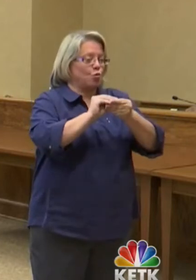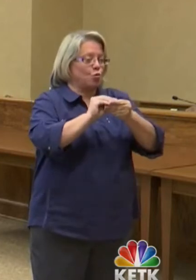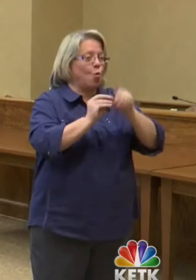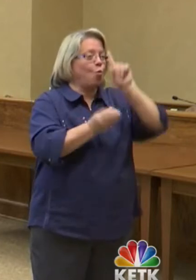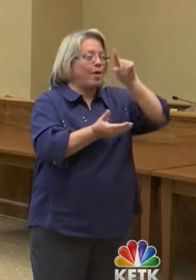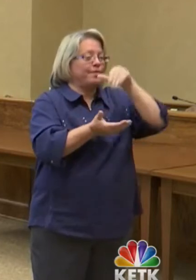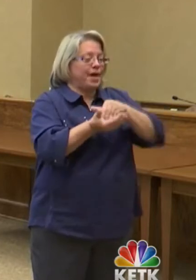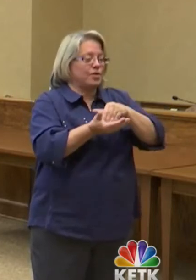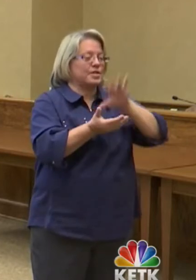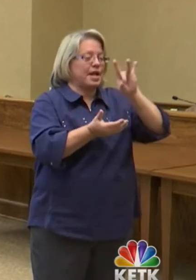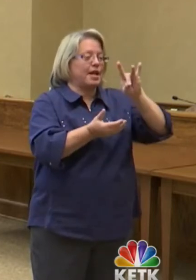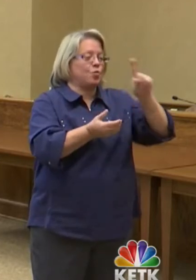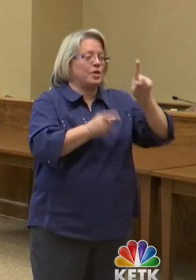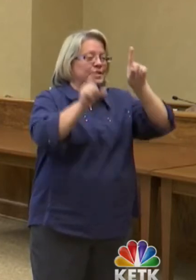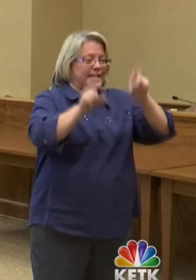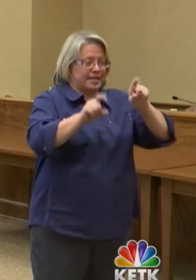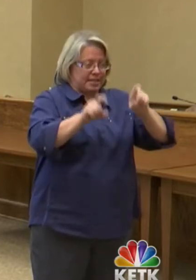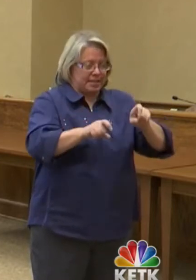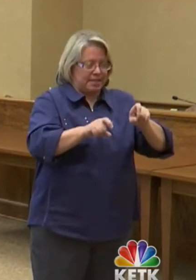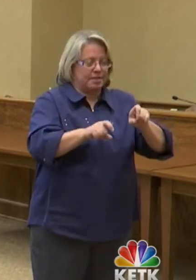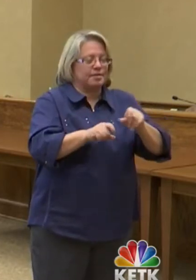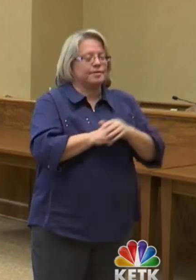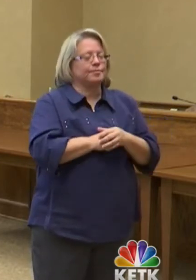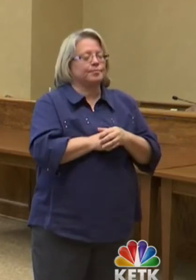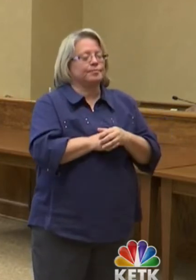WEBSITE THAT AS OF APRIL 10 IN